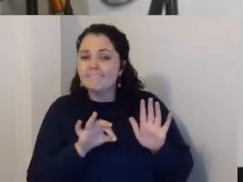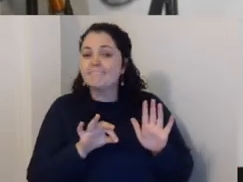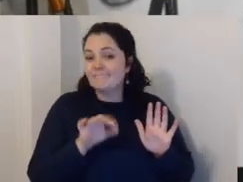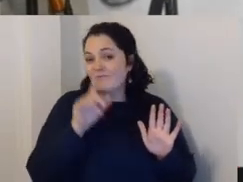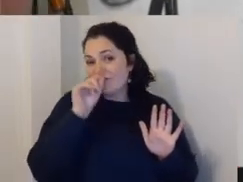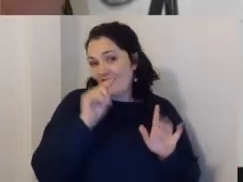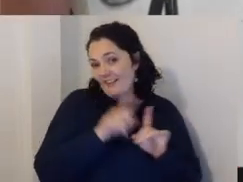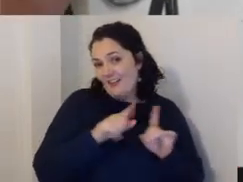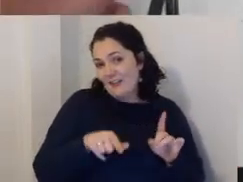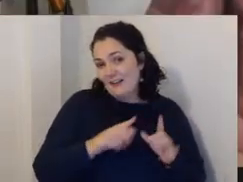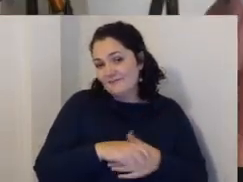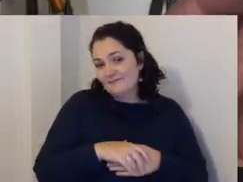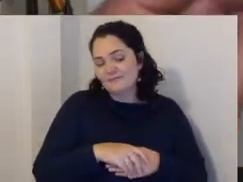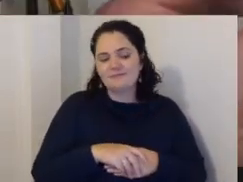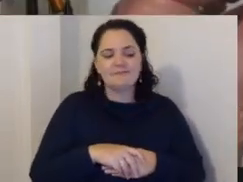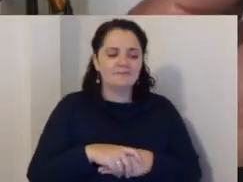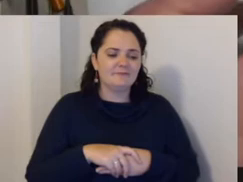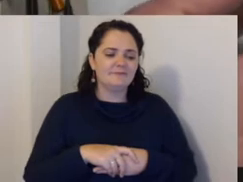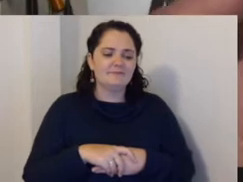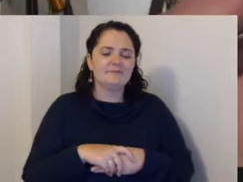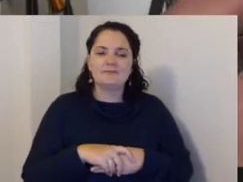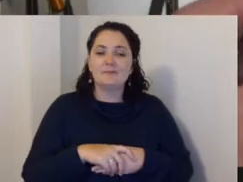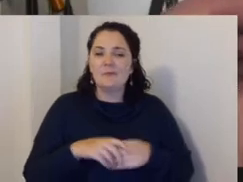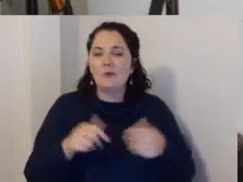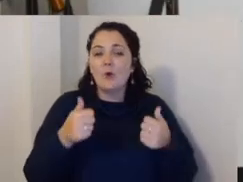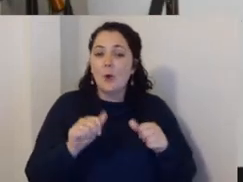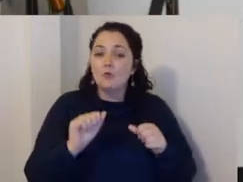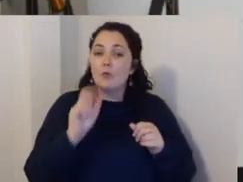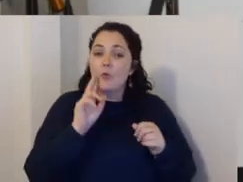can do that with this eraser too again just hit it with your knife to give you some nice sharp shapes